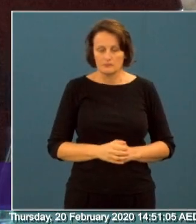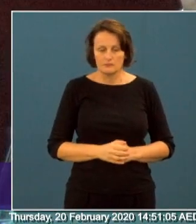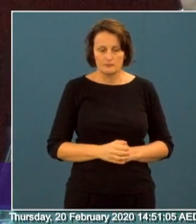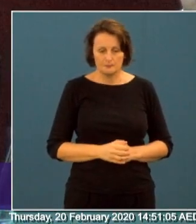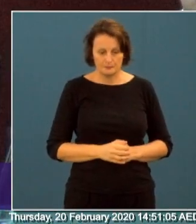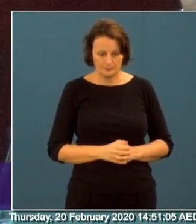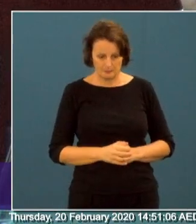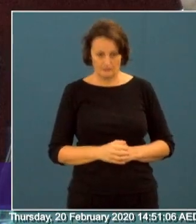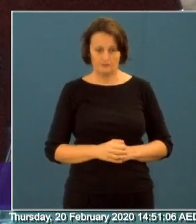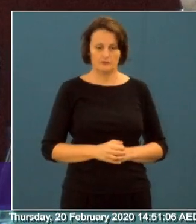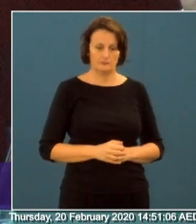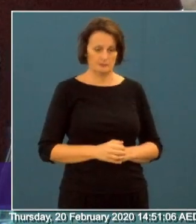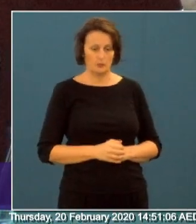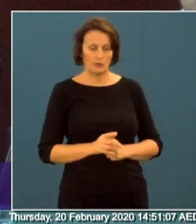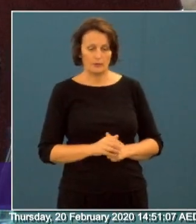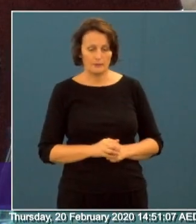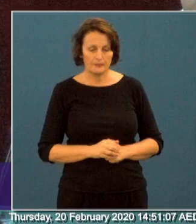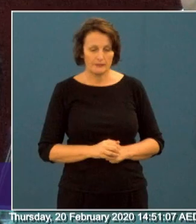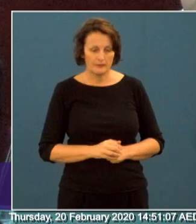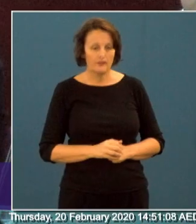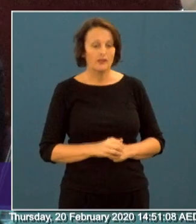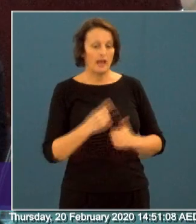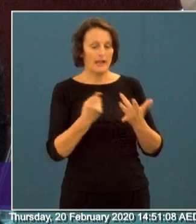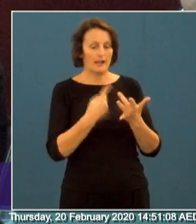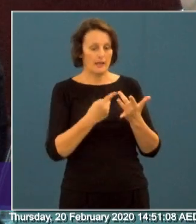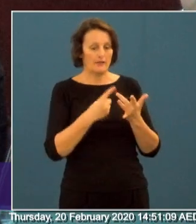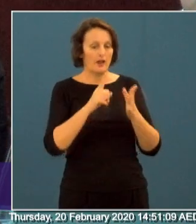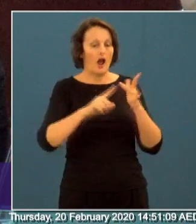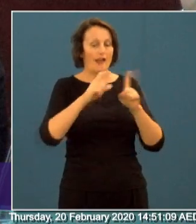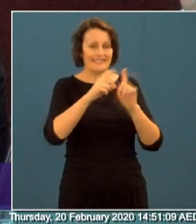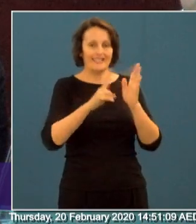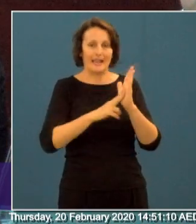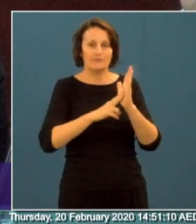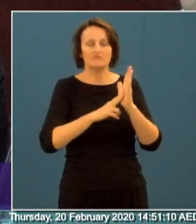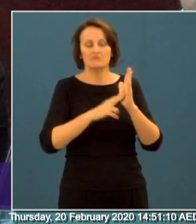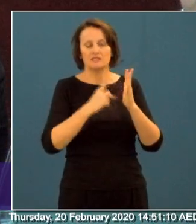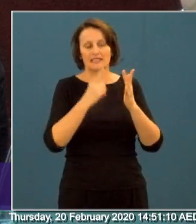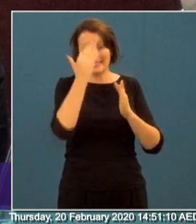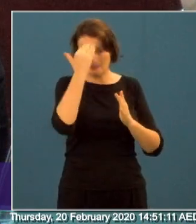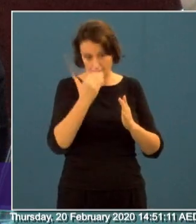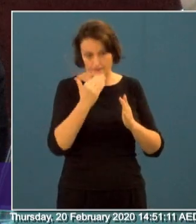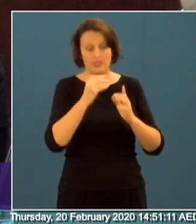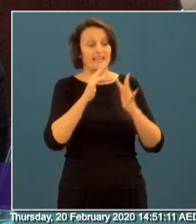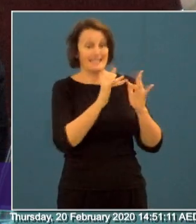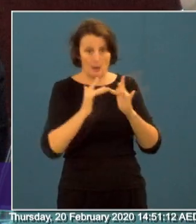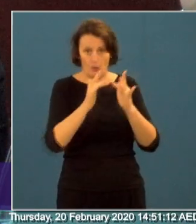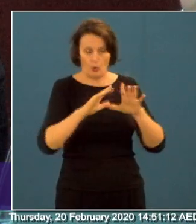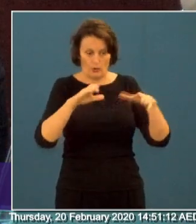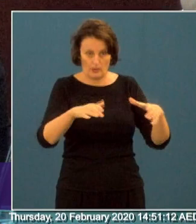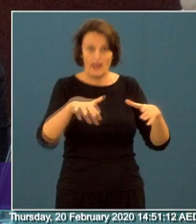of the Agency for Clinical Innovation? That's correct. And does that draw together health professionals from across the health sector